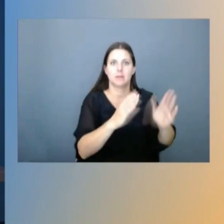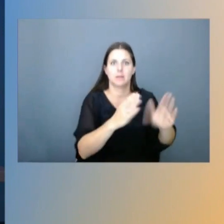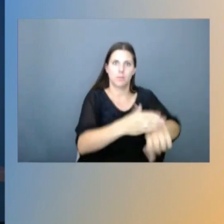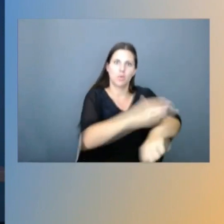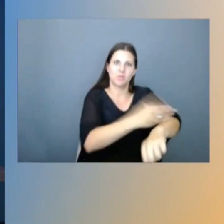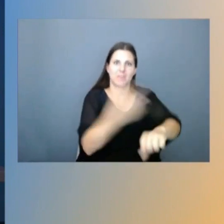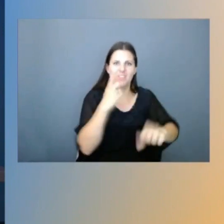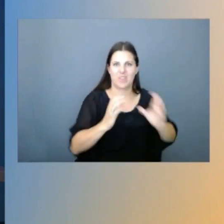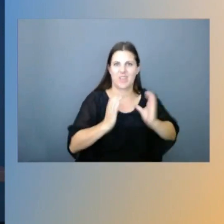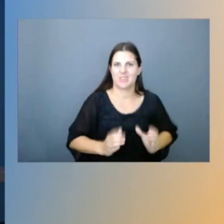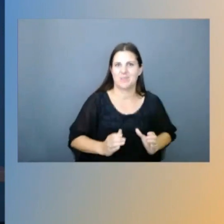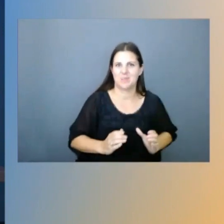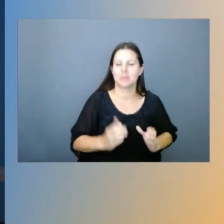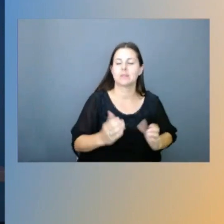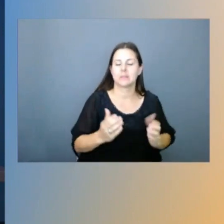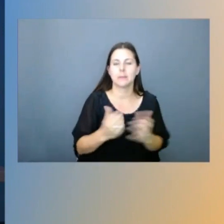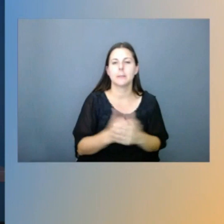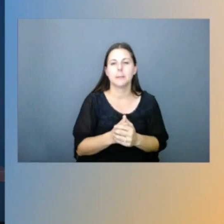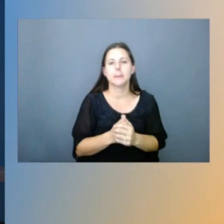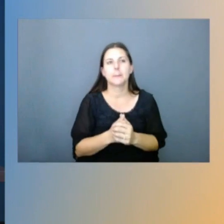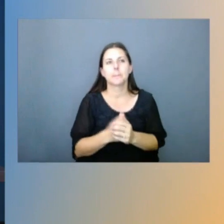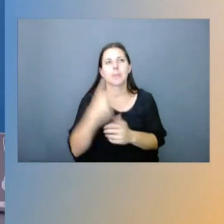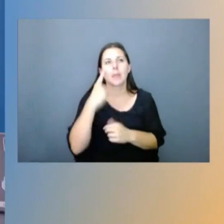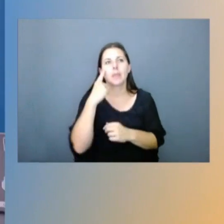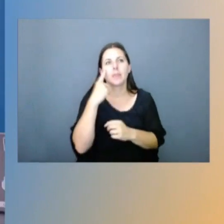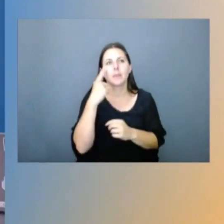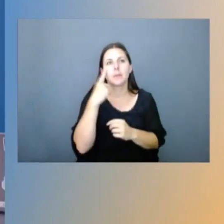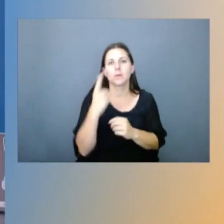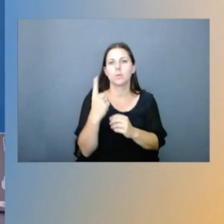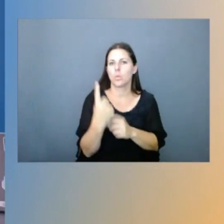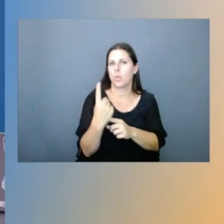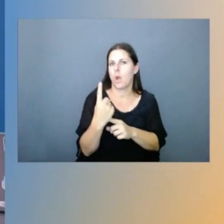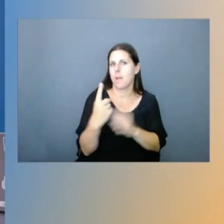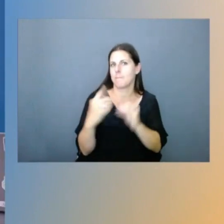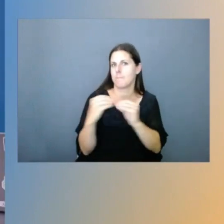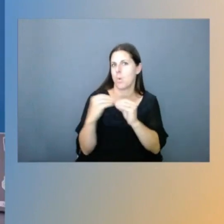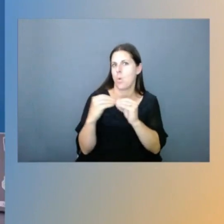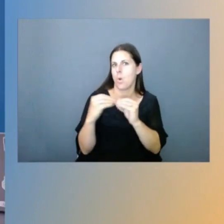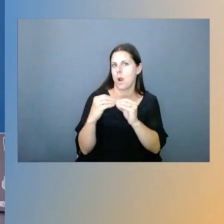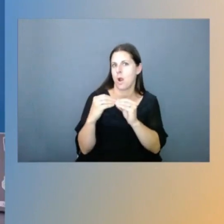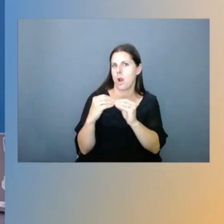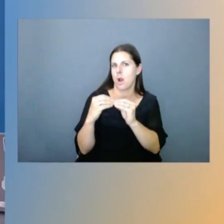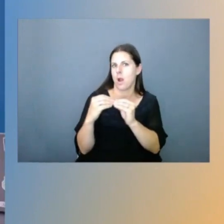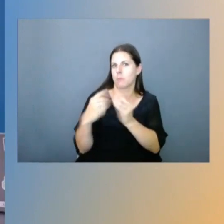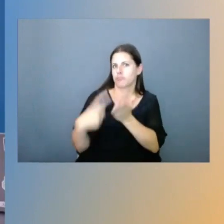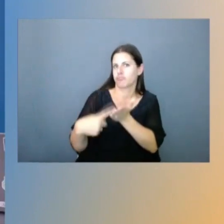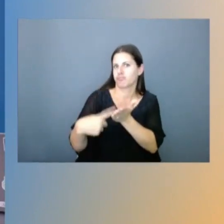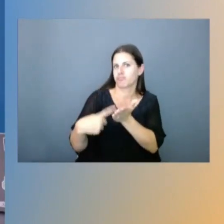I think one other thing that we want to hit on is we're in, I think Stephanie mentioned this earlier,